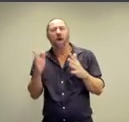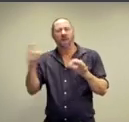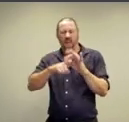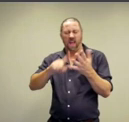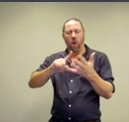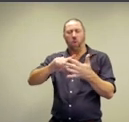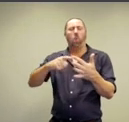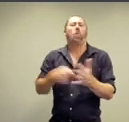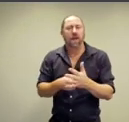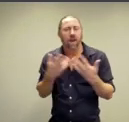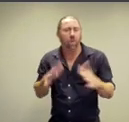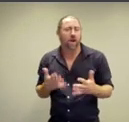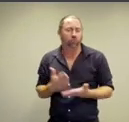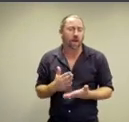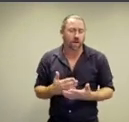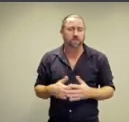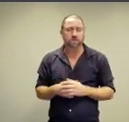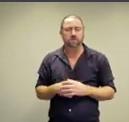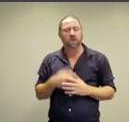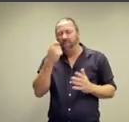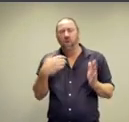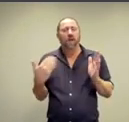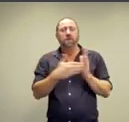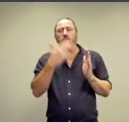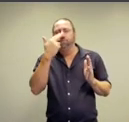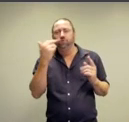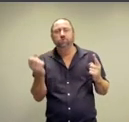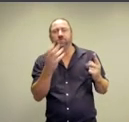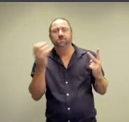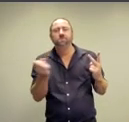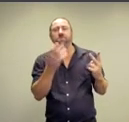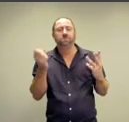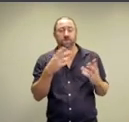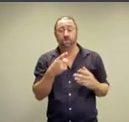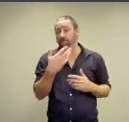queer way. Some other really beautiful images I have here just to show you